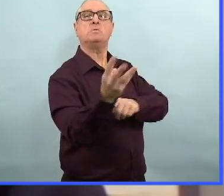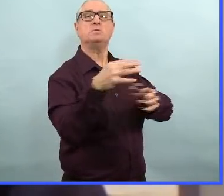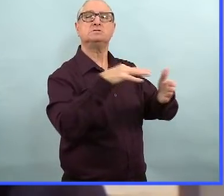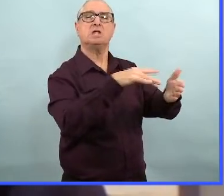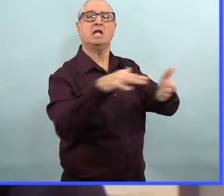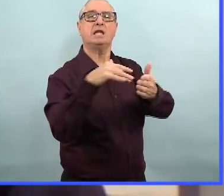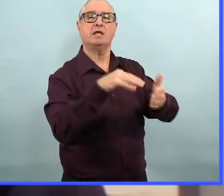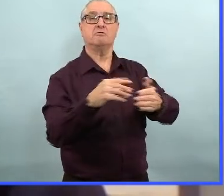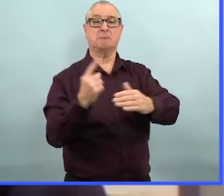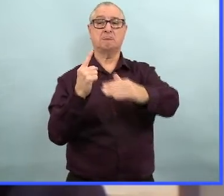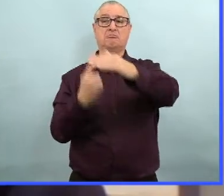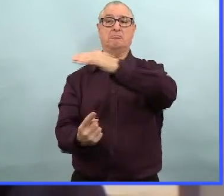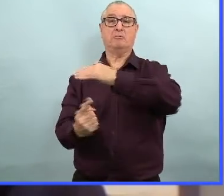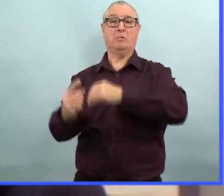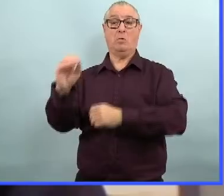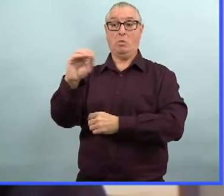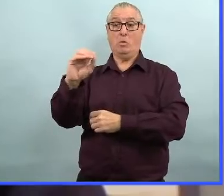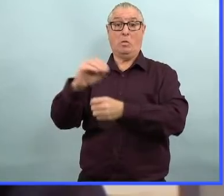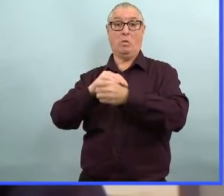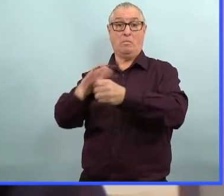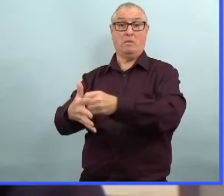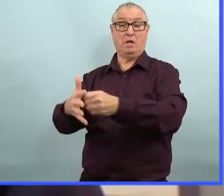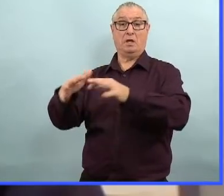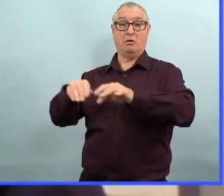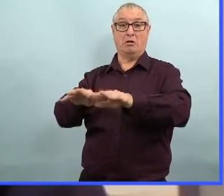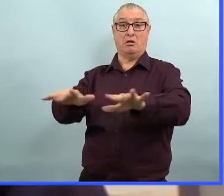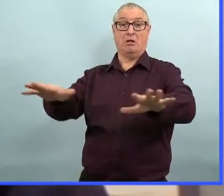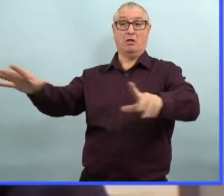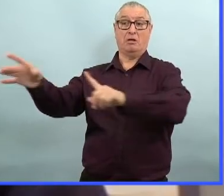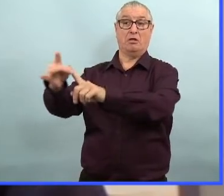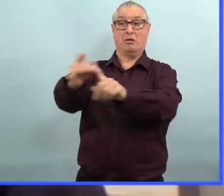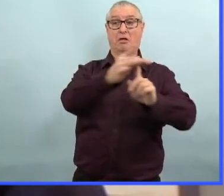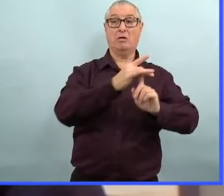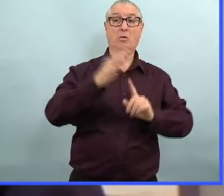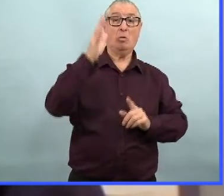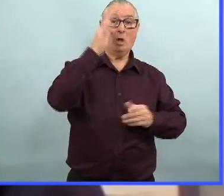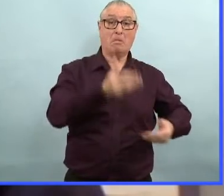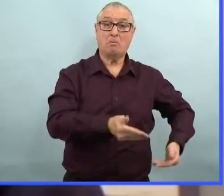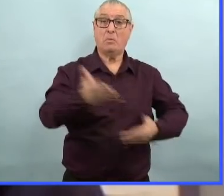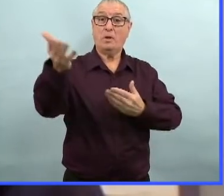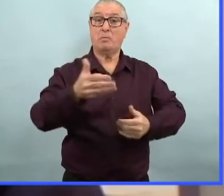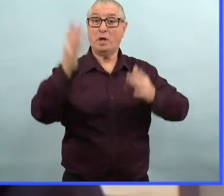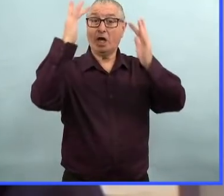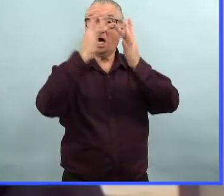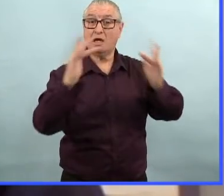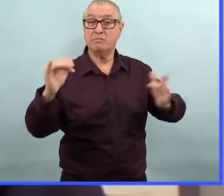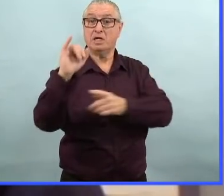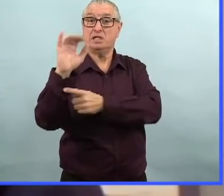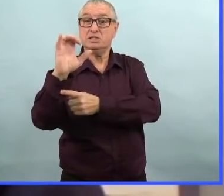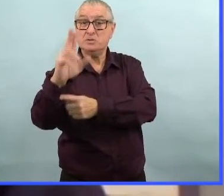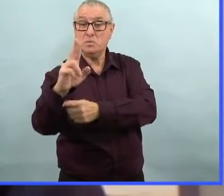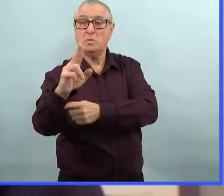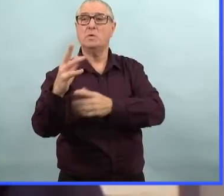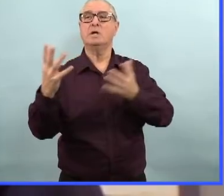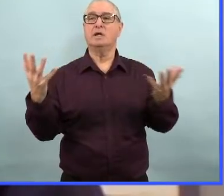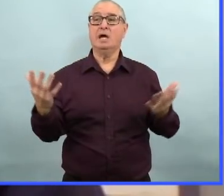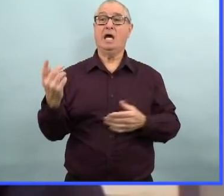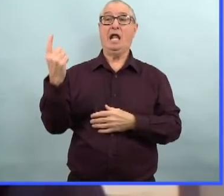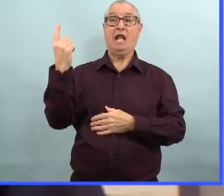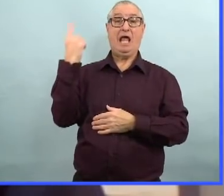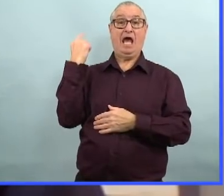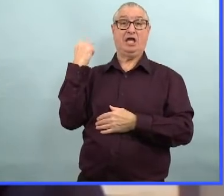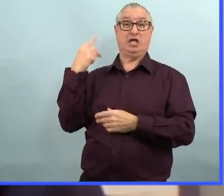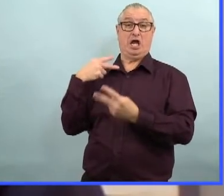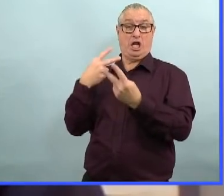in place are on other on other uh sectors so um you know lockdowns take uh various forms and uh